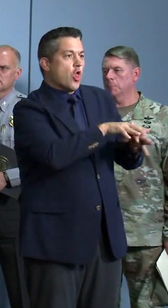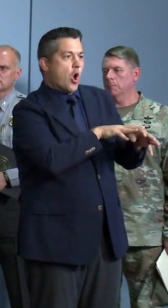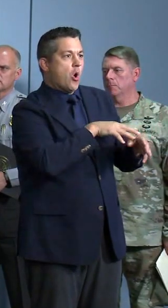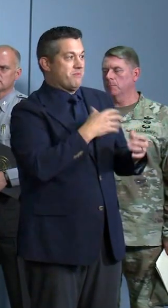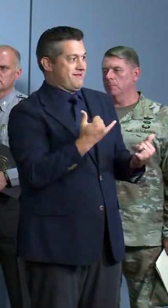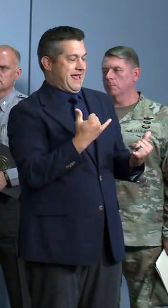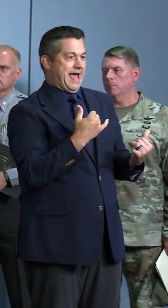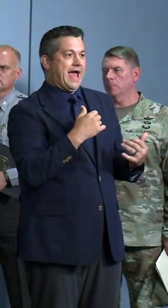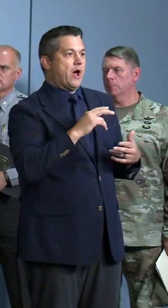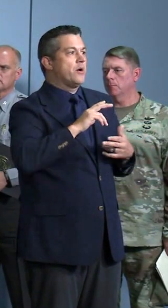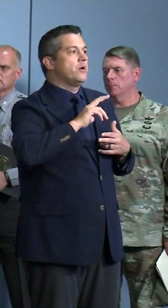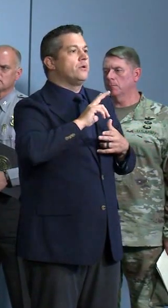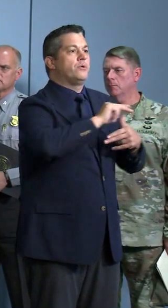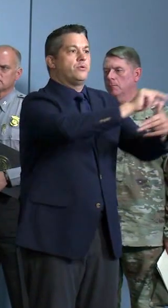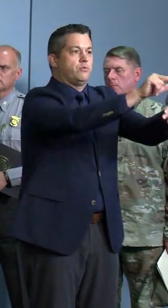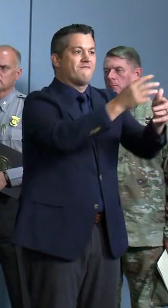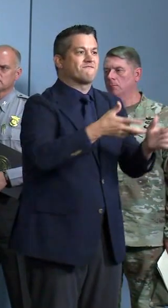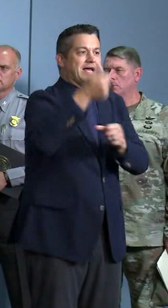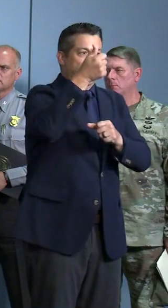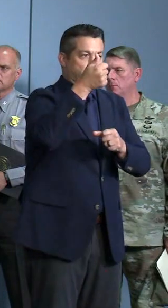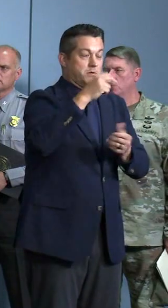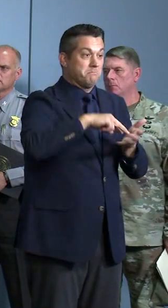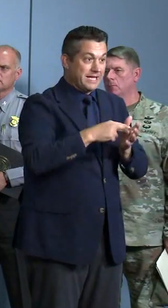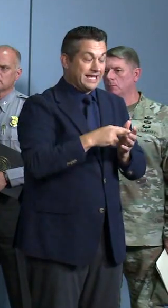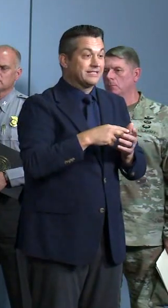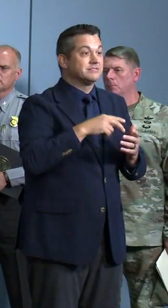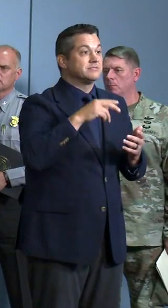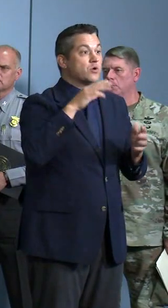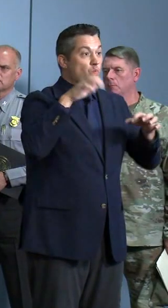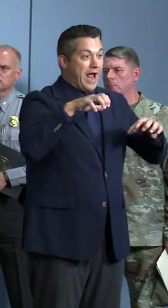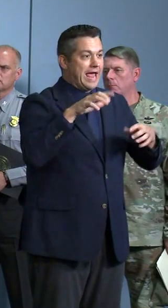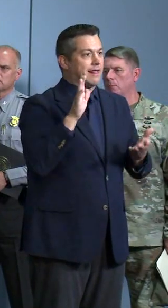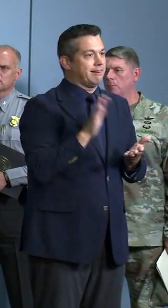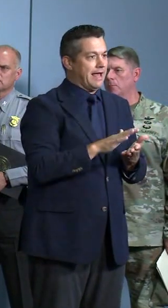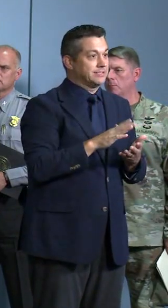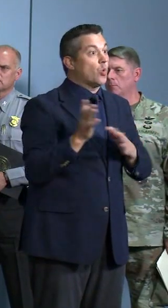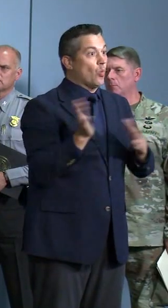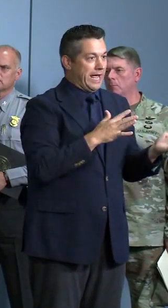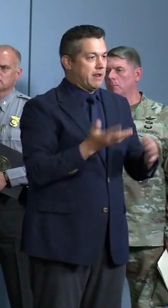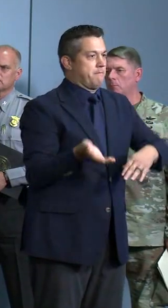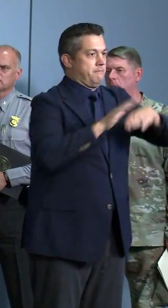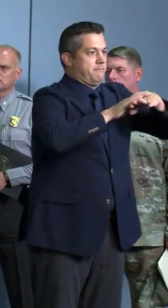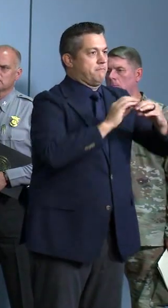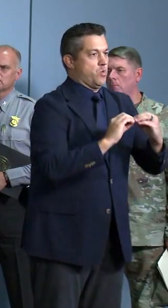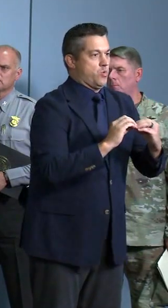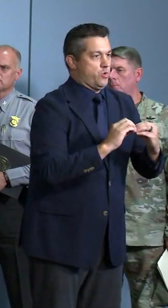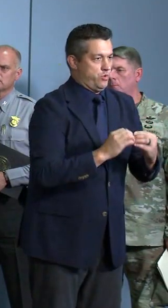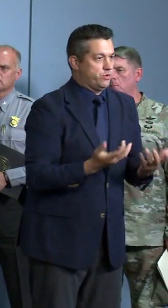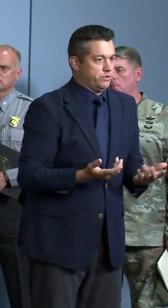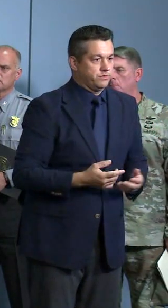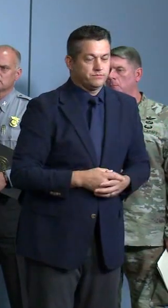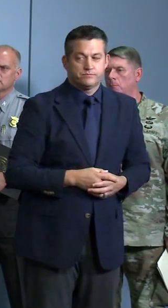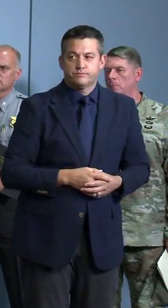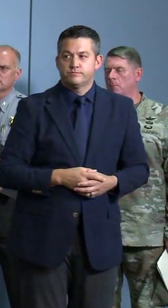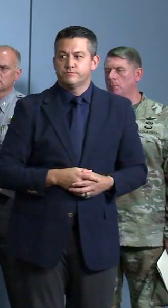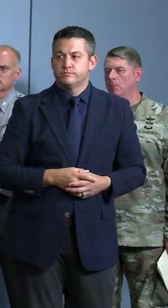stronger winds than we thought we were going to get. But maybe